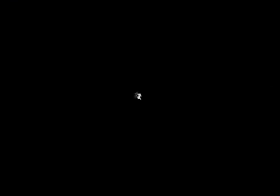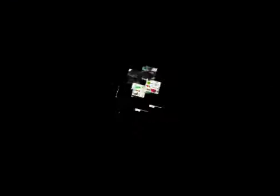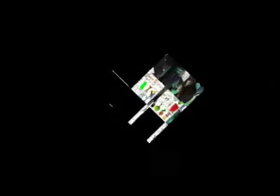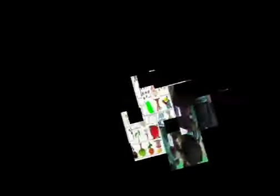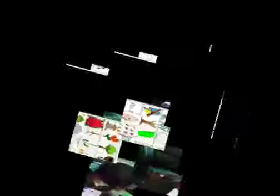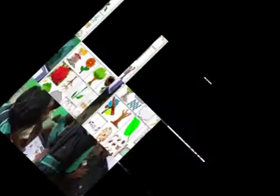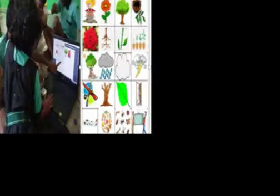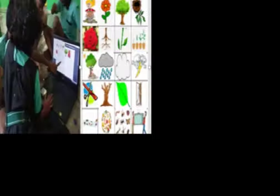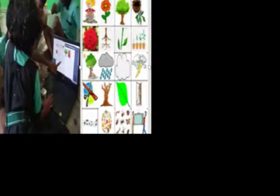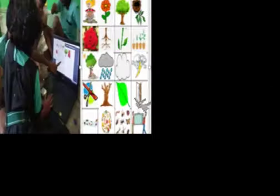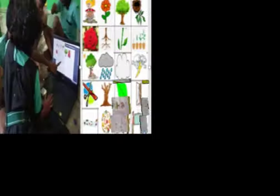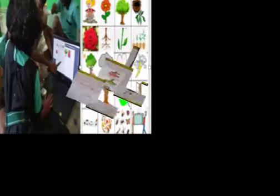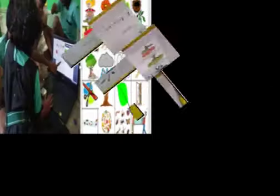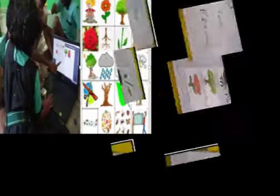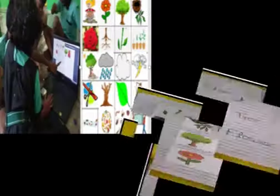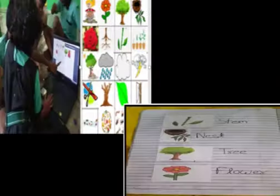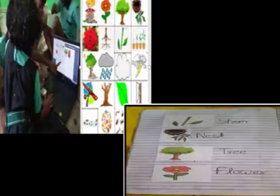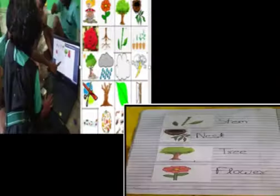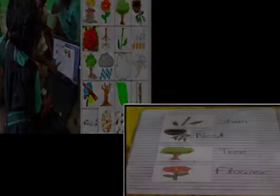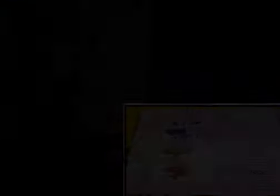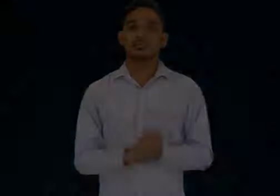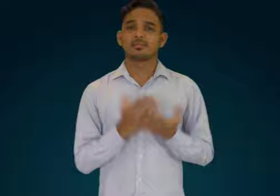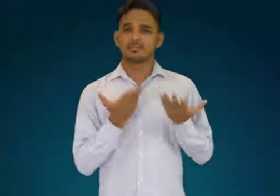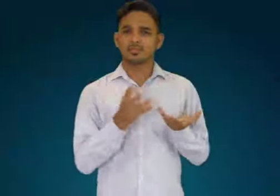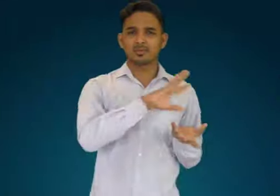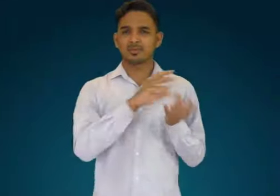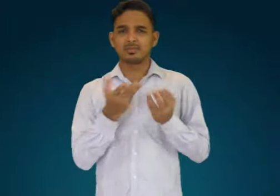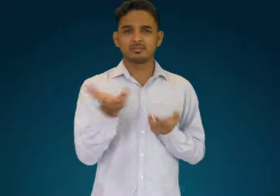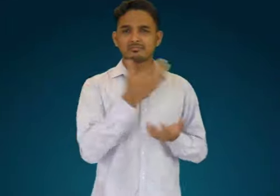confident in using ict